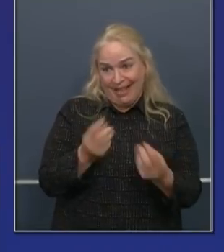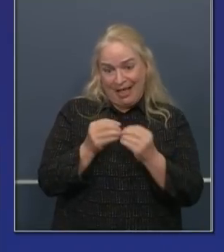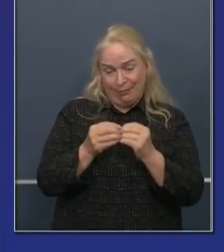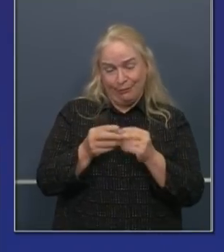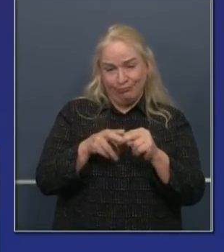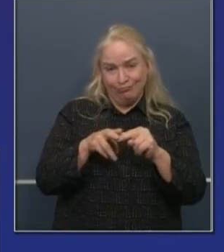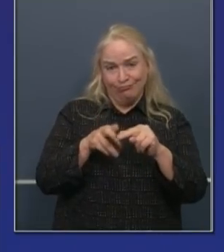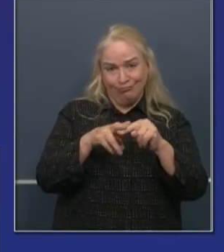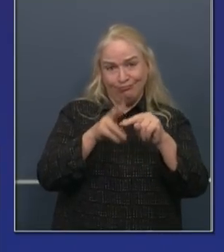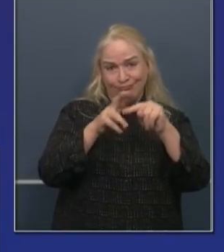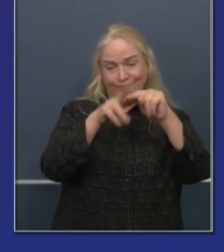TAKE SUMMER MONTHS OR WEEKENDS GOING OFF.